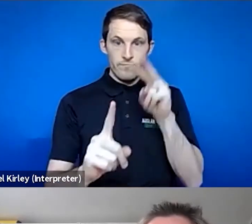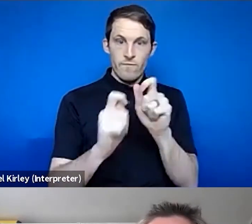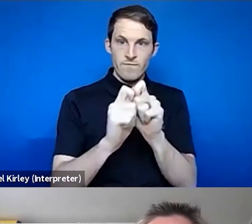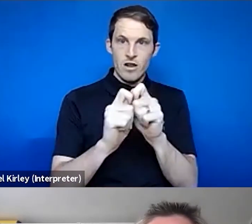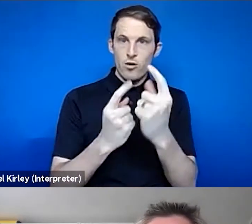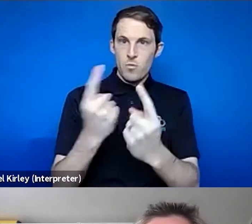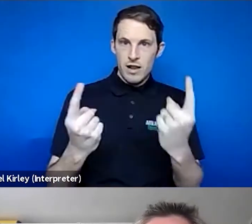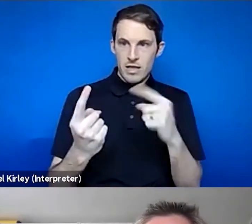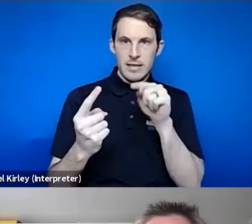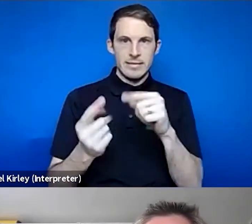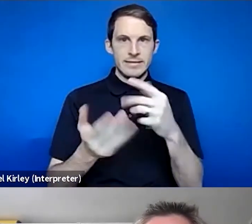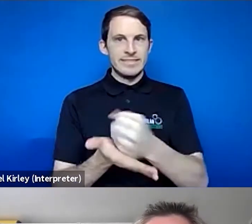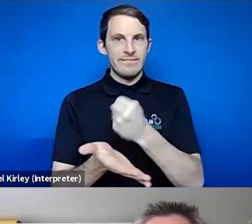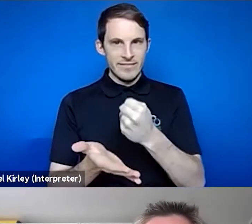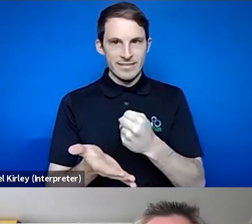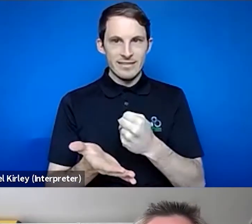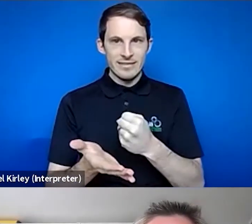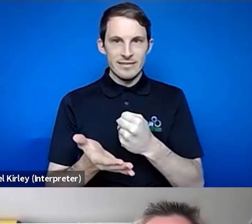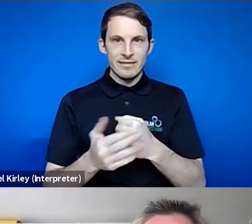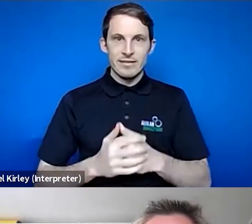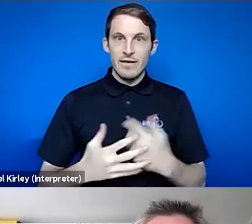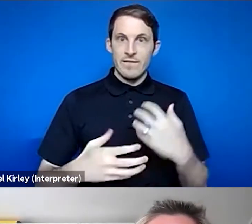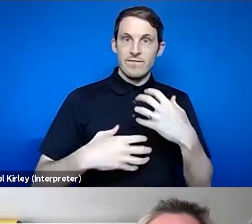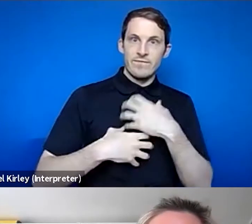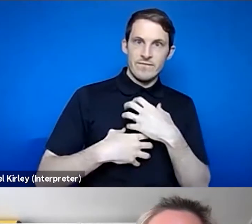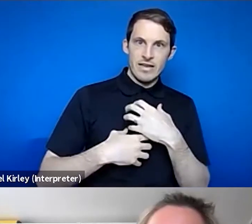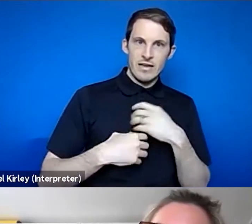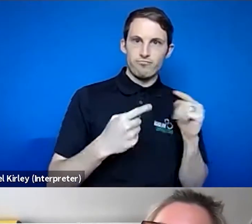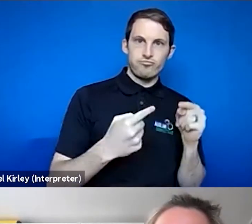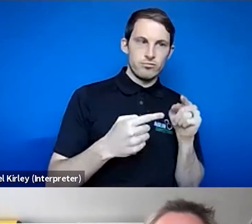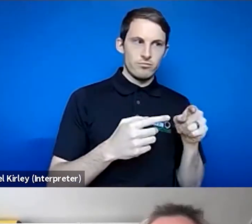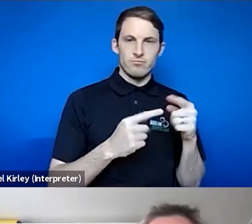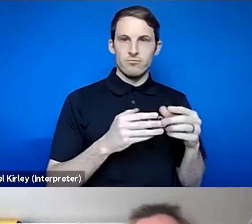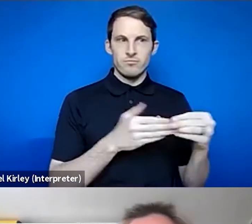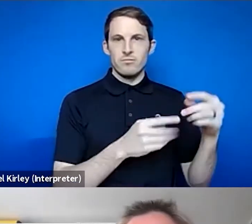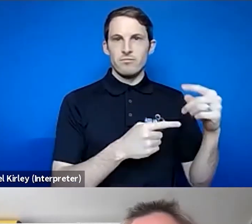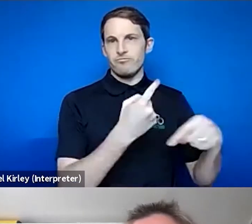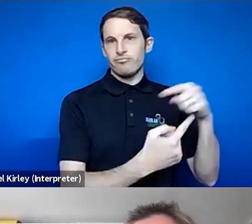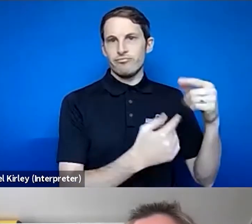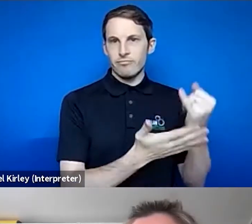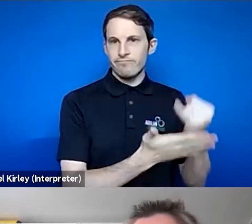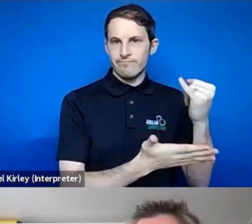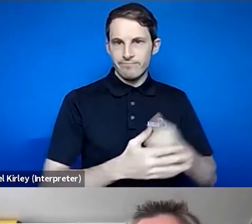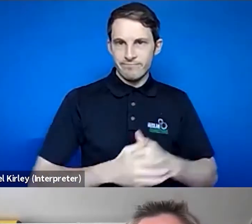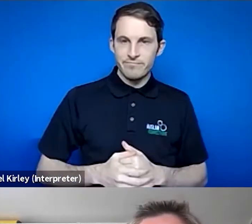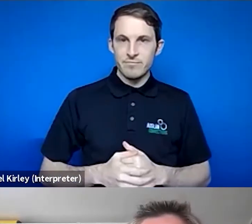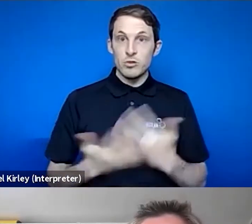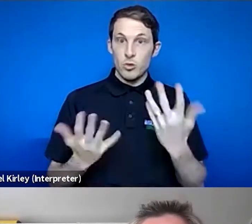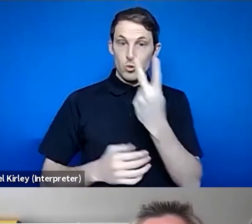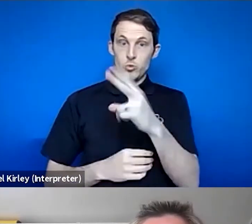engage in fear and contempt our greatest error. In 2020 this hope and the laws that underpin